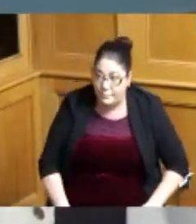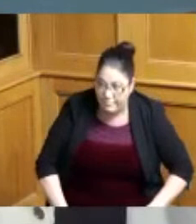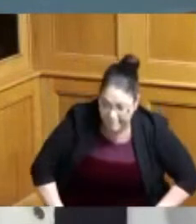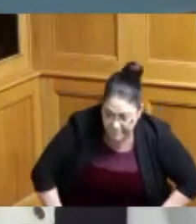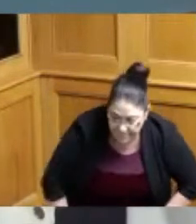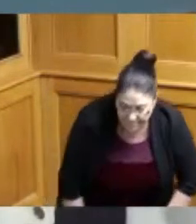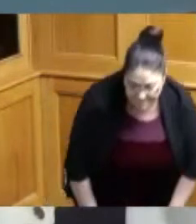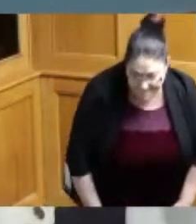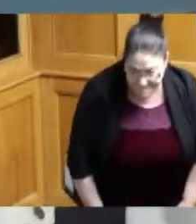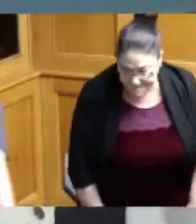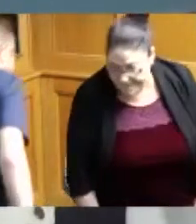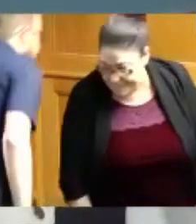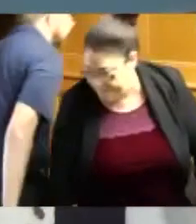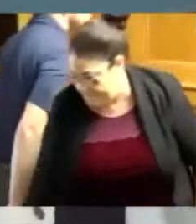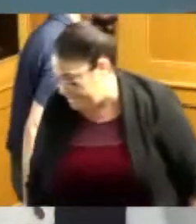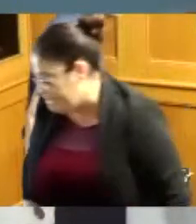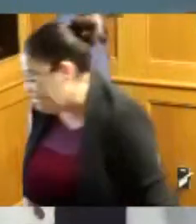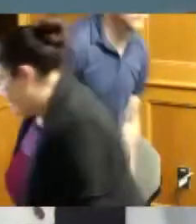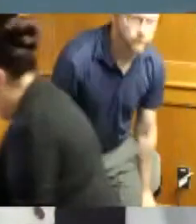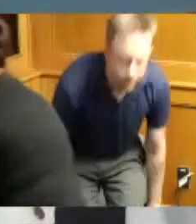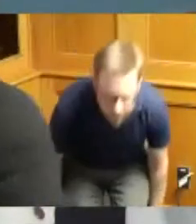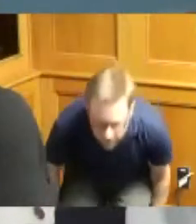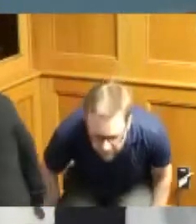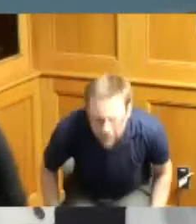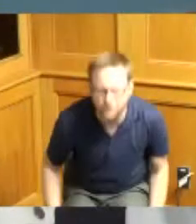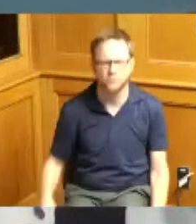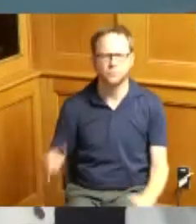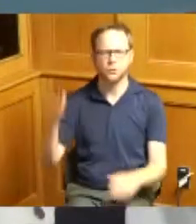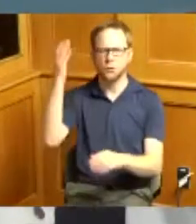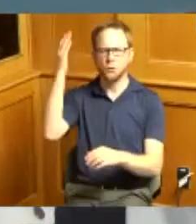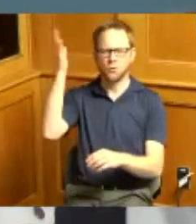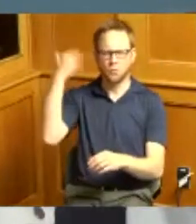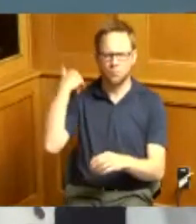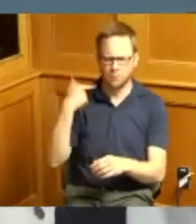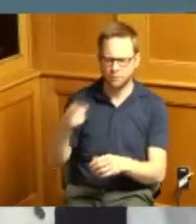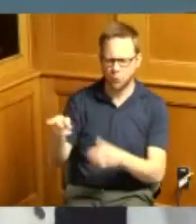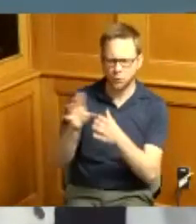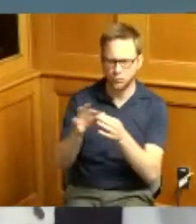levy can't do treatment right this is this let me see if we don't increase the call